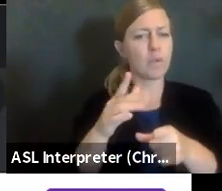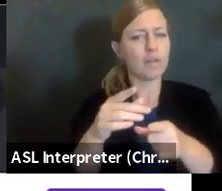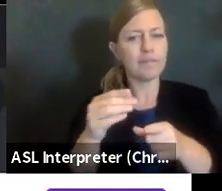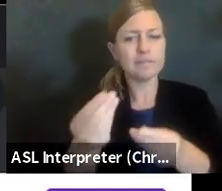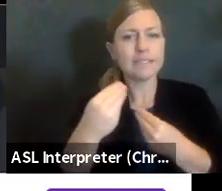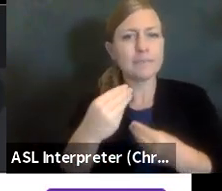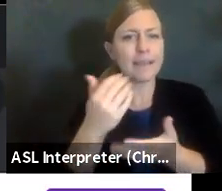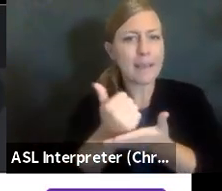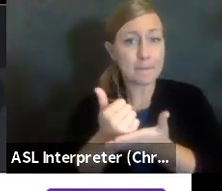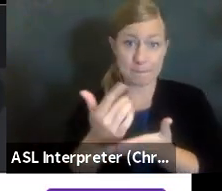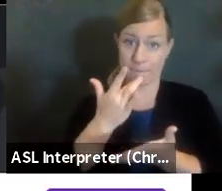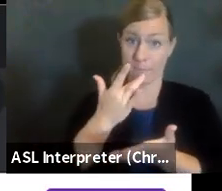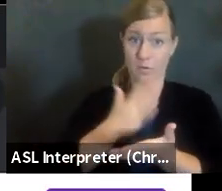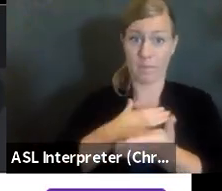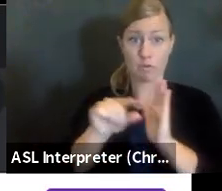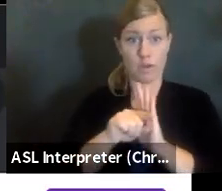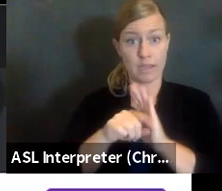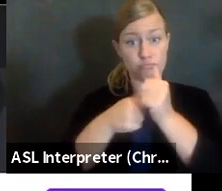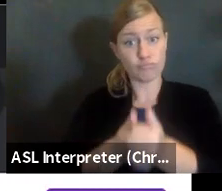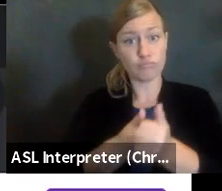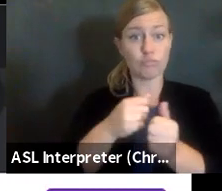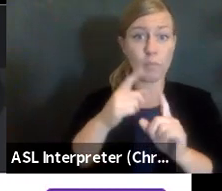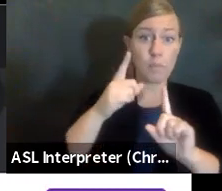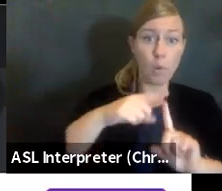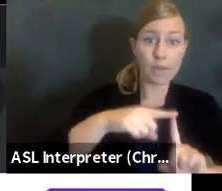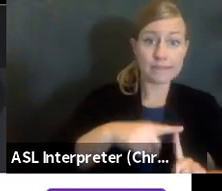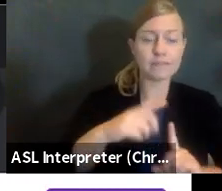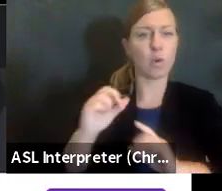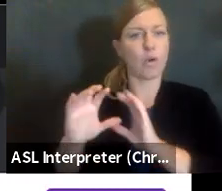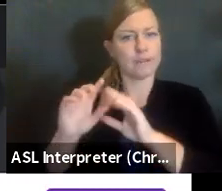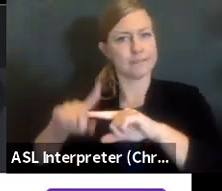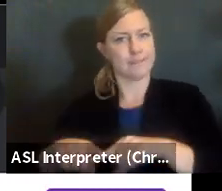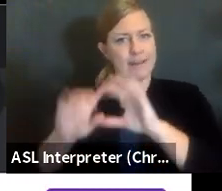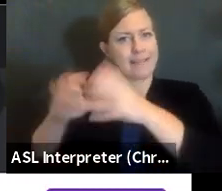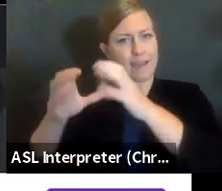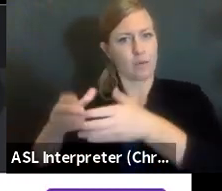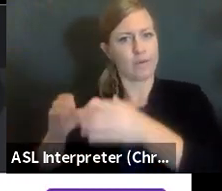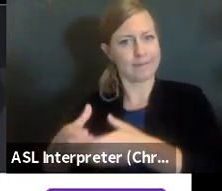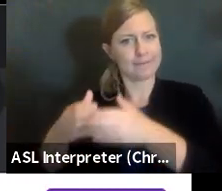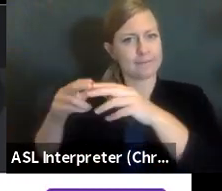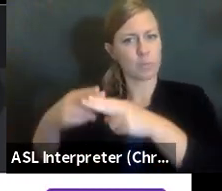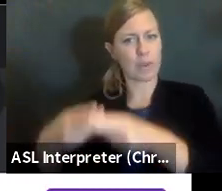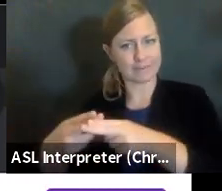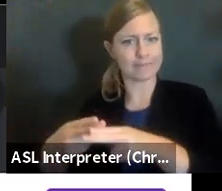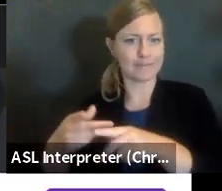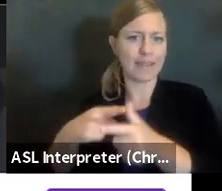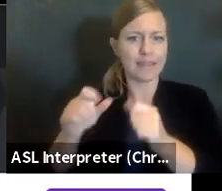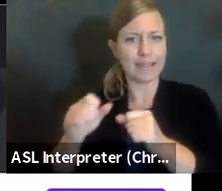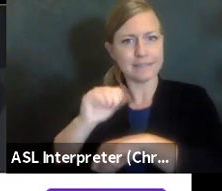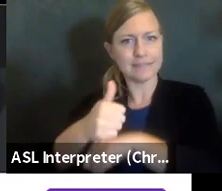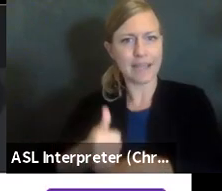ESD 112 - Katherine Livick: Do I want my grades to be based on total points or category waited and then it can define my categories here. This is a very